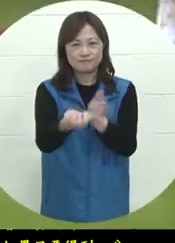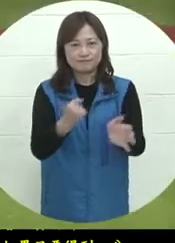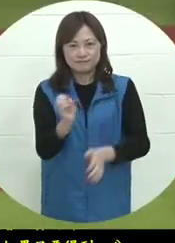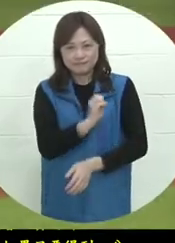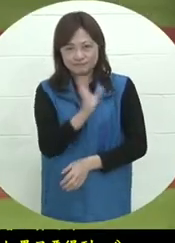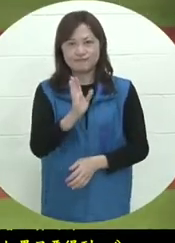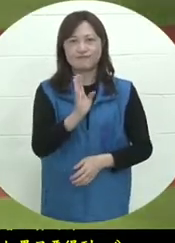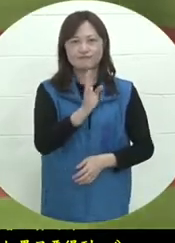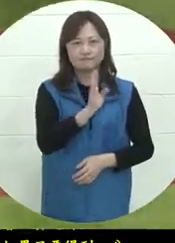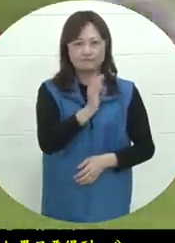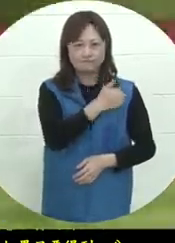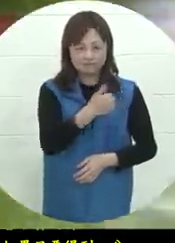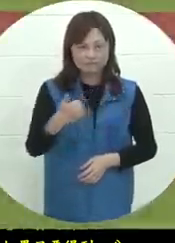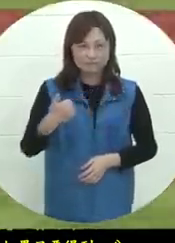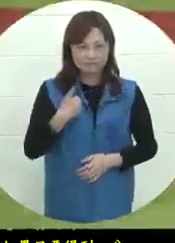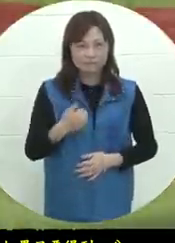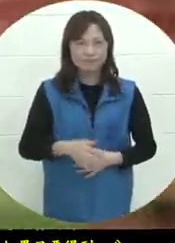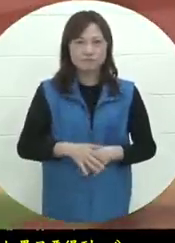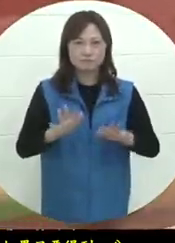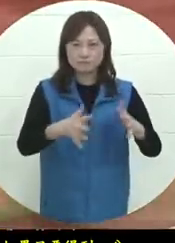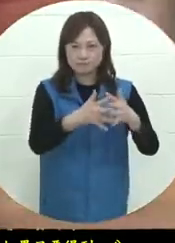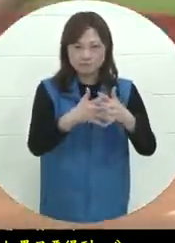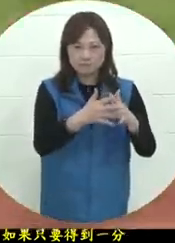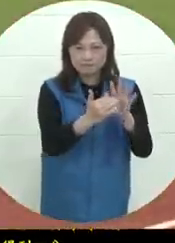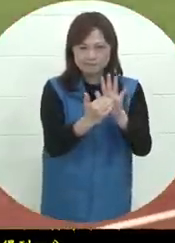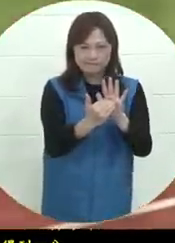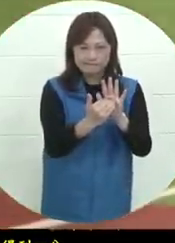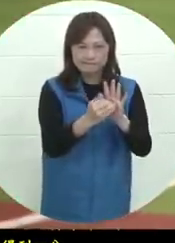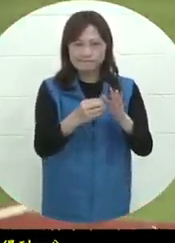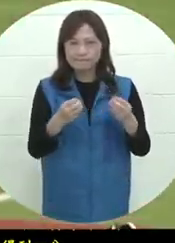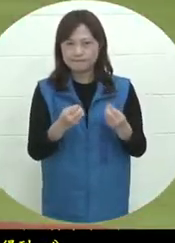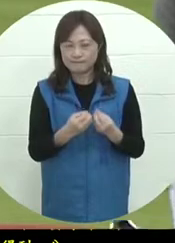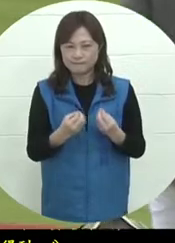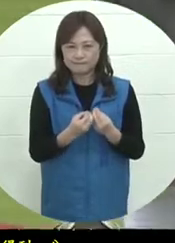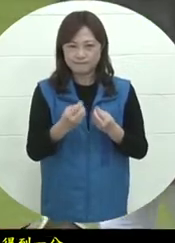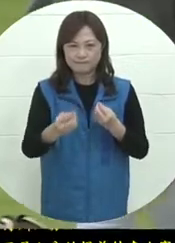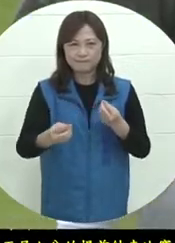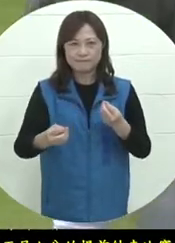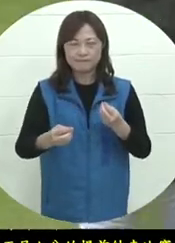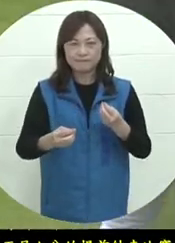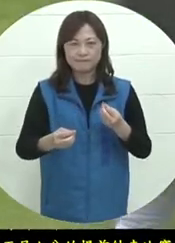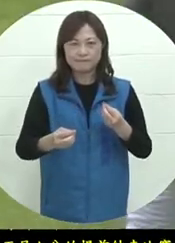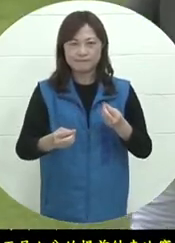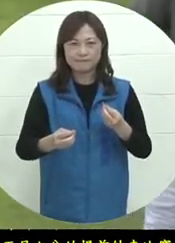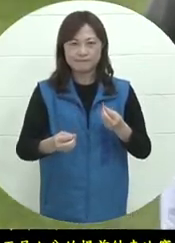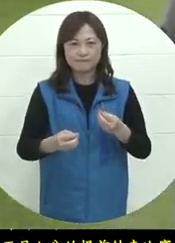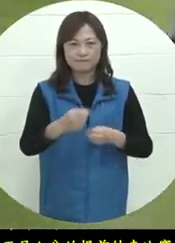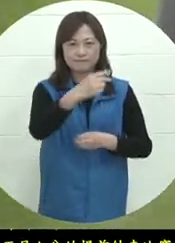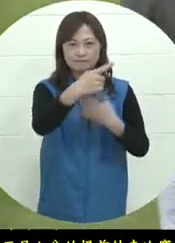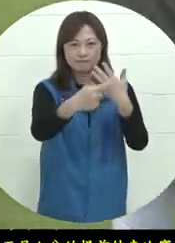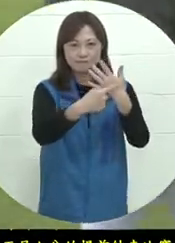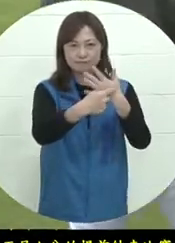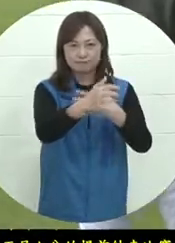see how to keep the first place player from going on base. How many points does this have? There is a ground ball in the zone , and then